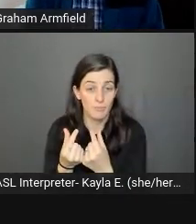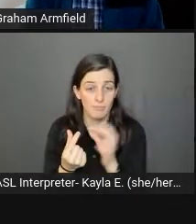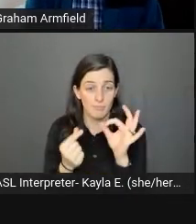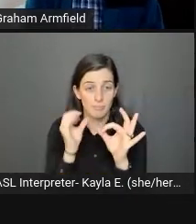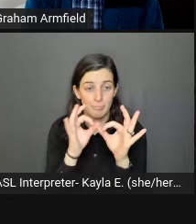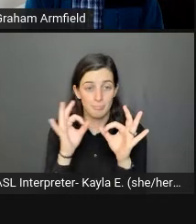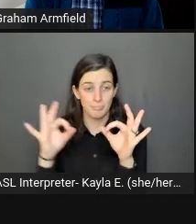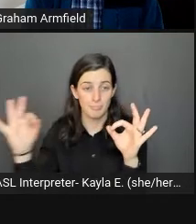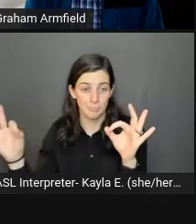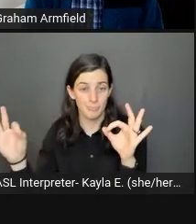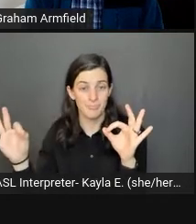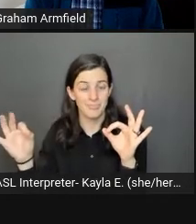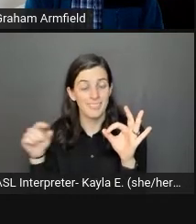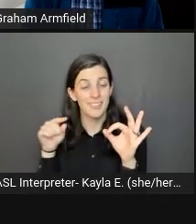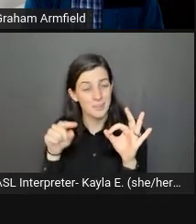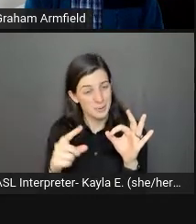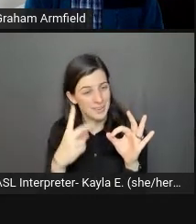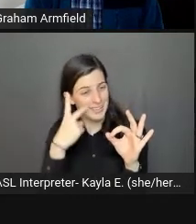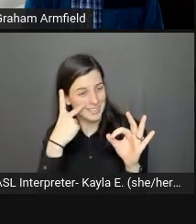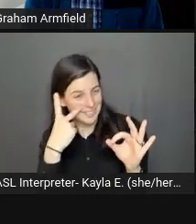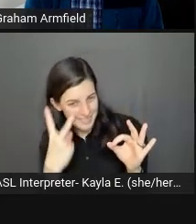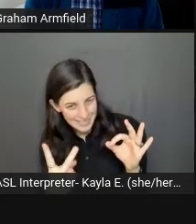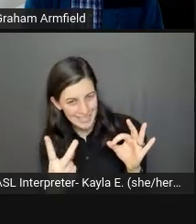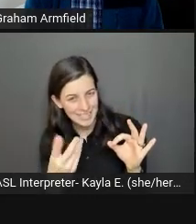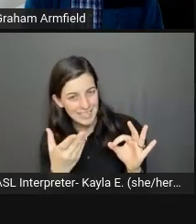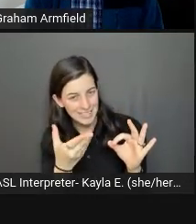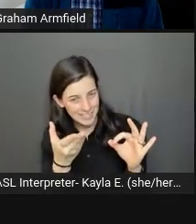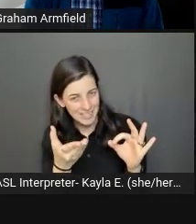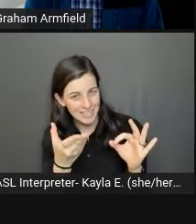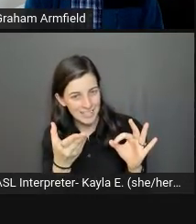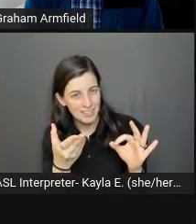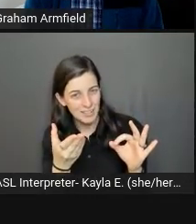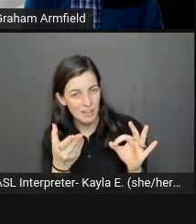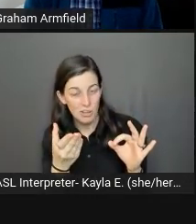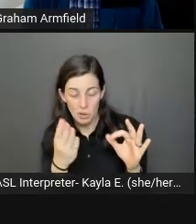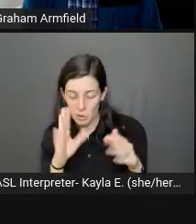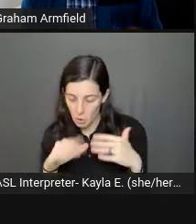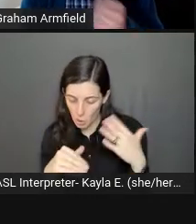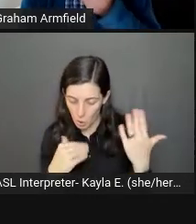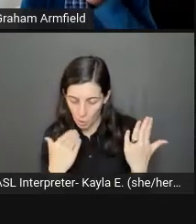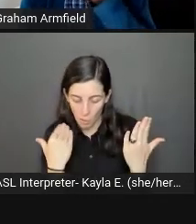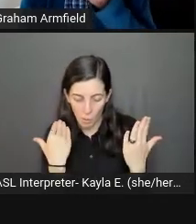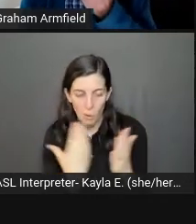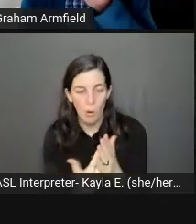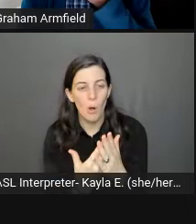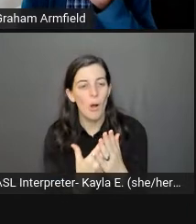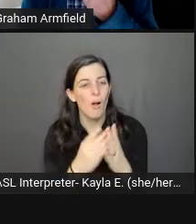These button groups, you can see that these are all for social media.